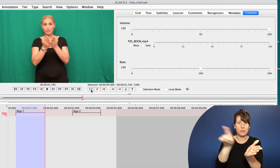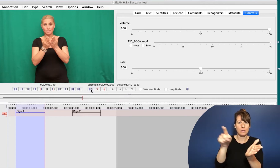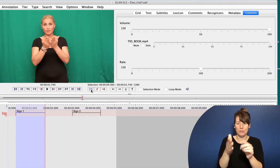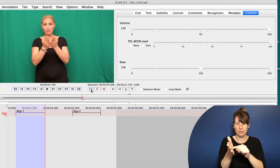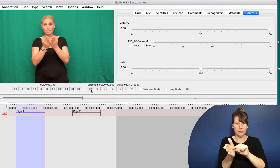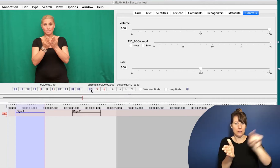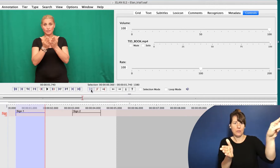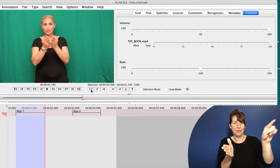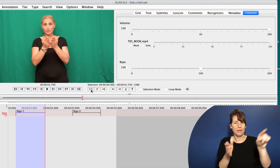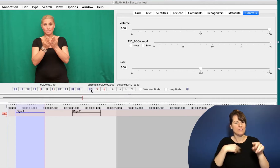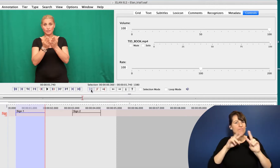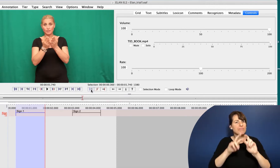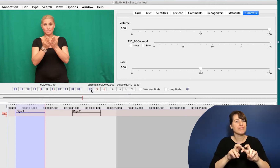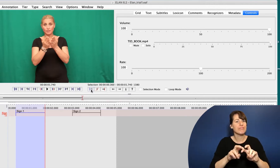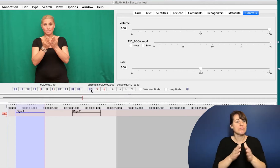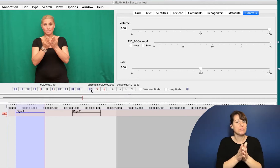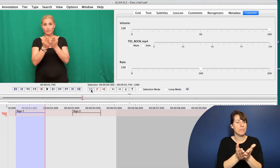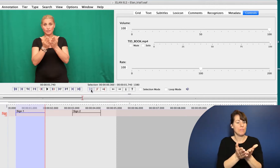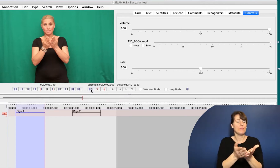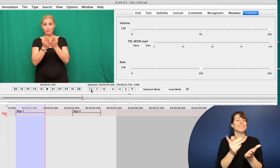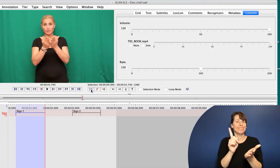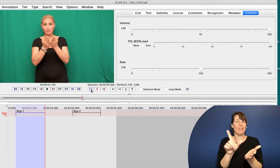Since it is a two-handed sign,